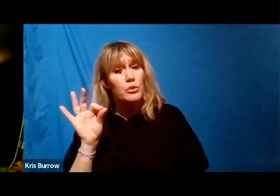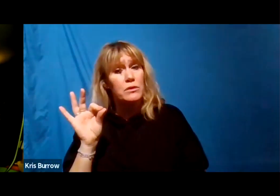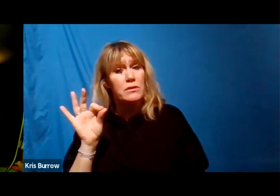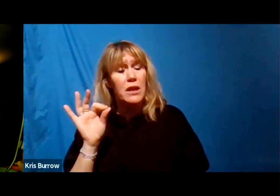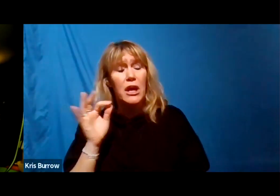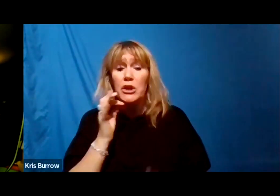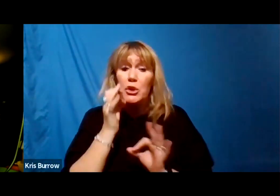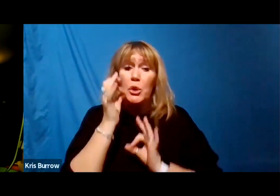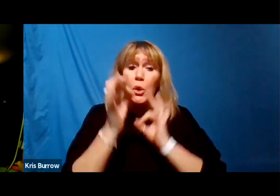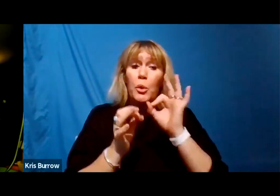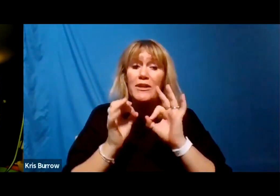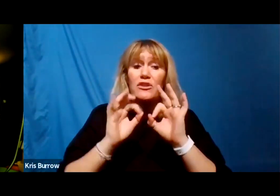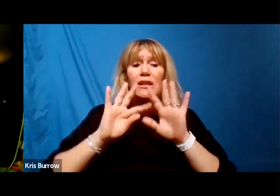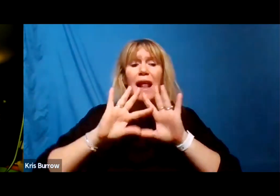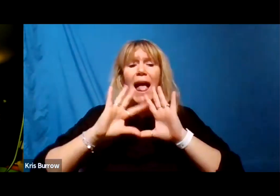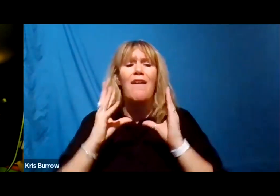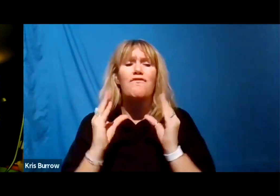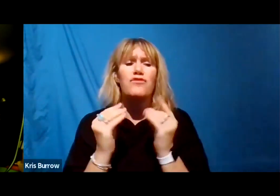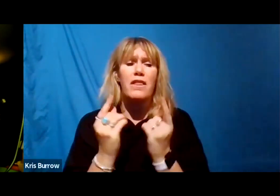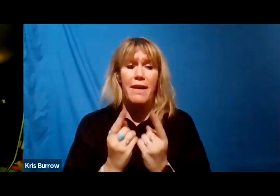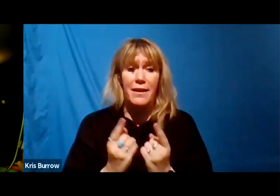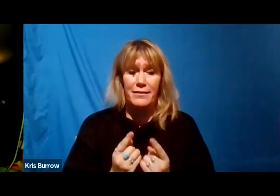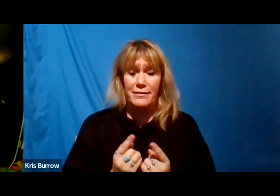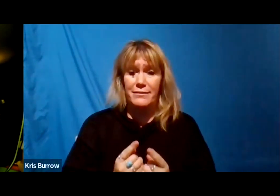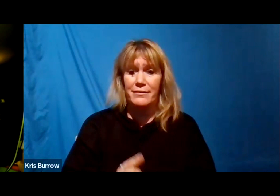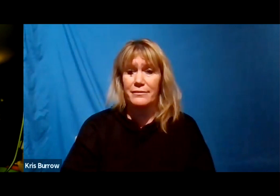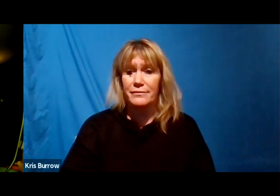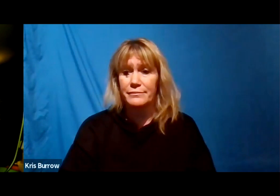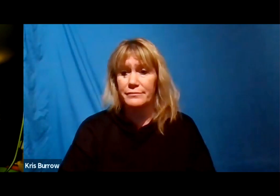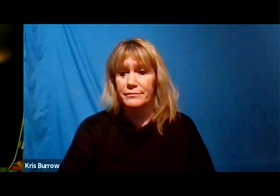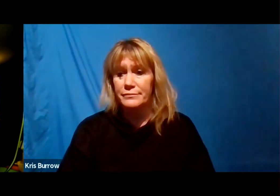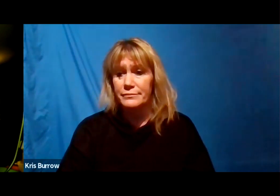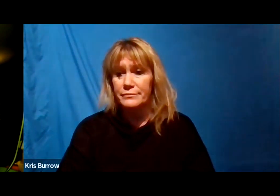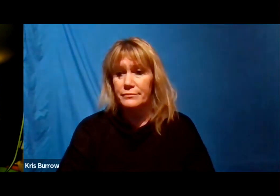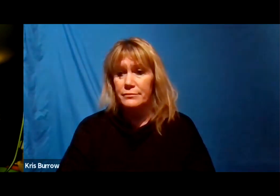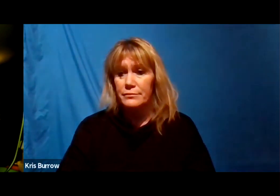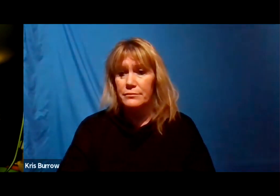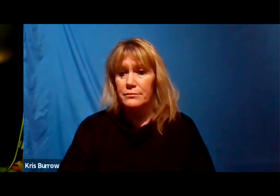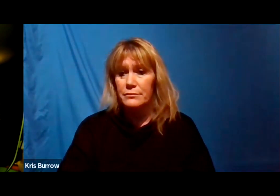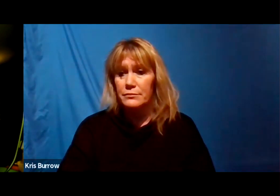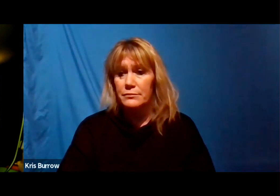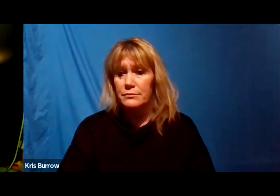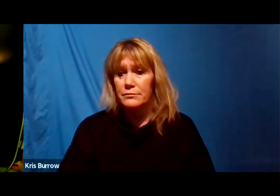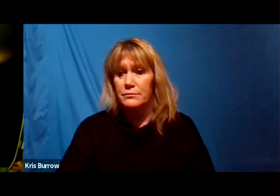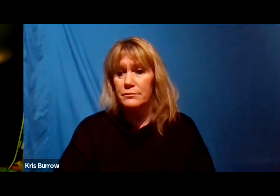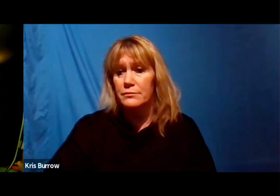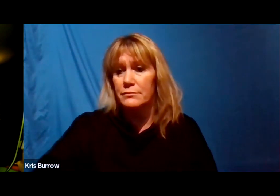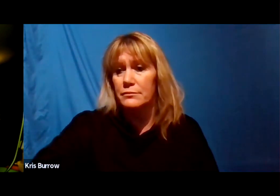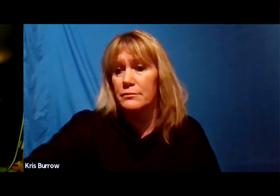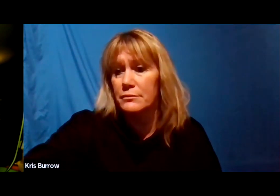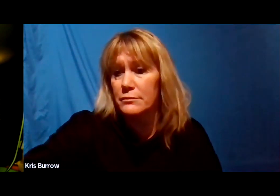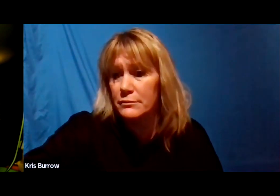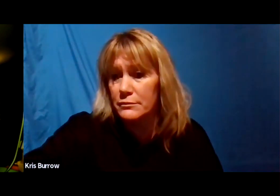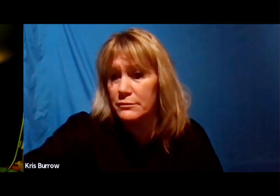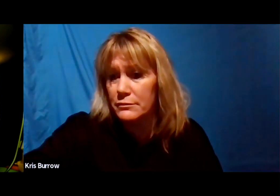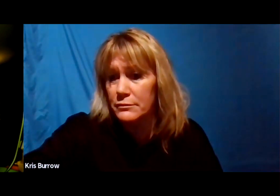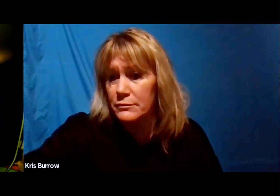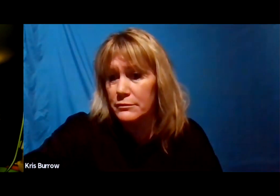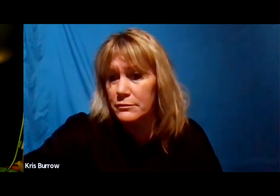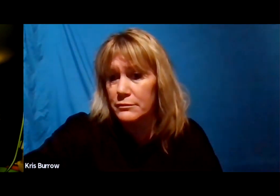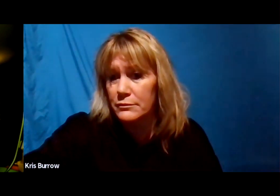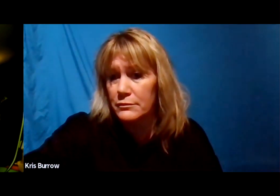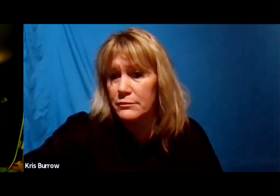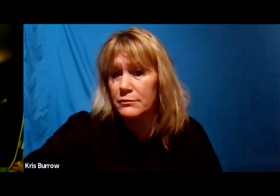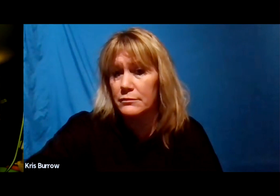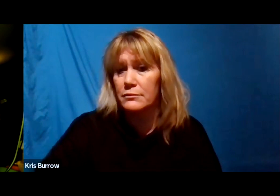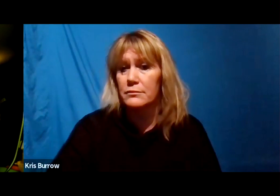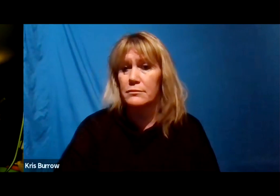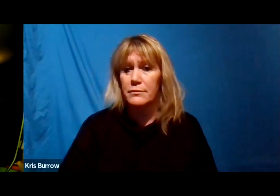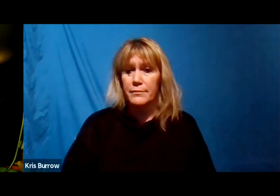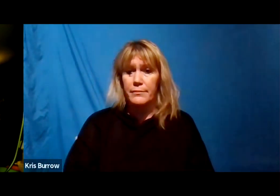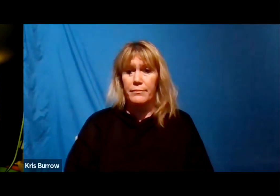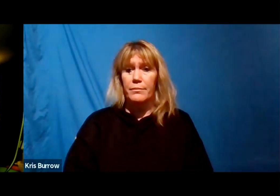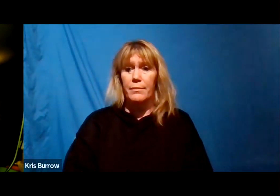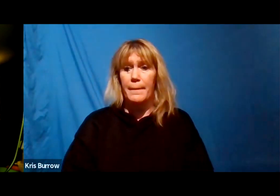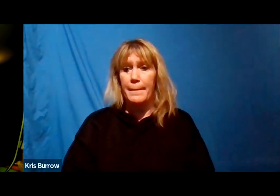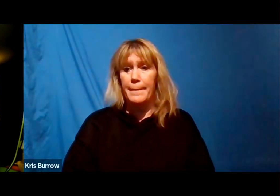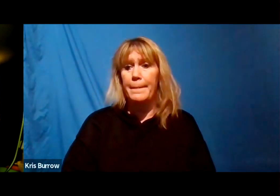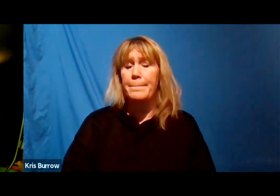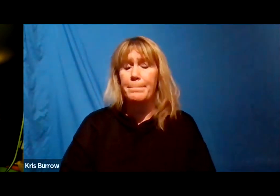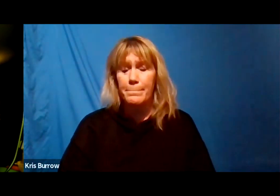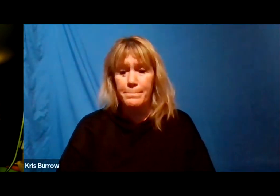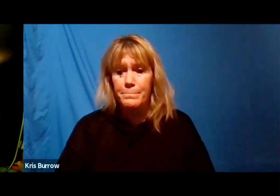Oh the dear cats with skills, that's